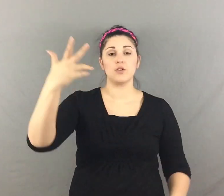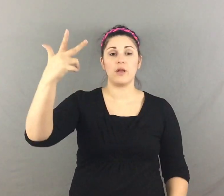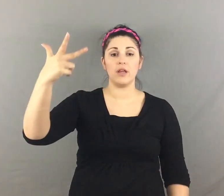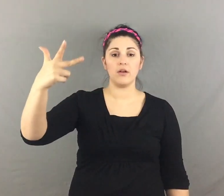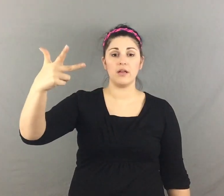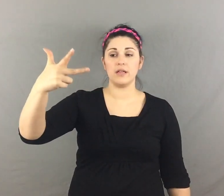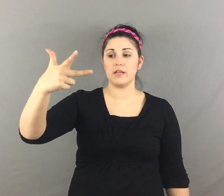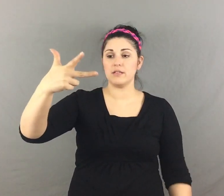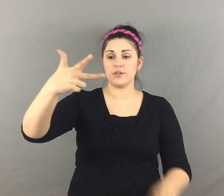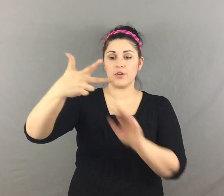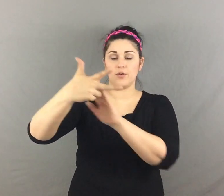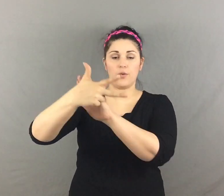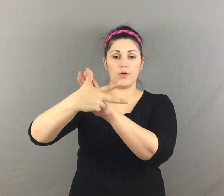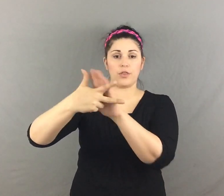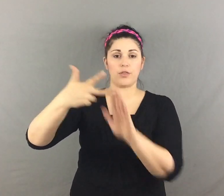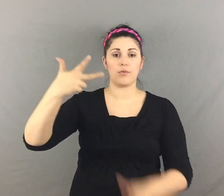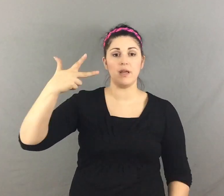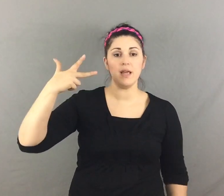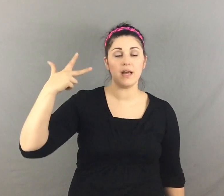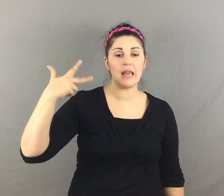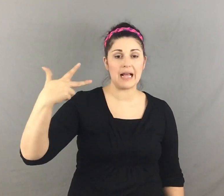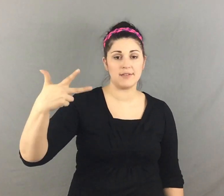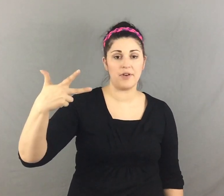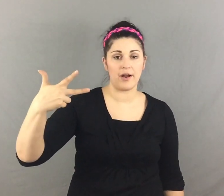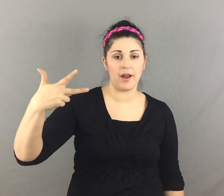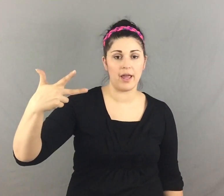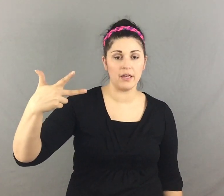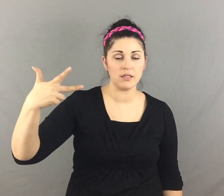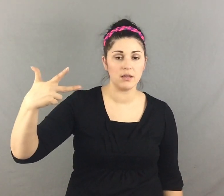So here is your three classifier hand.